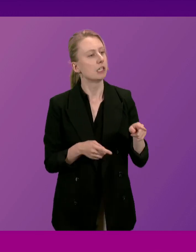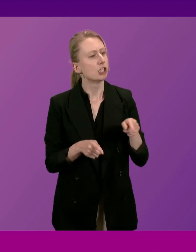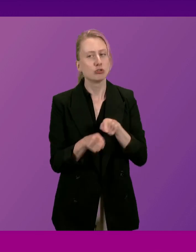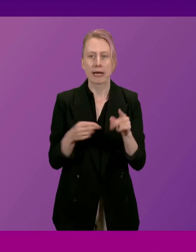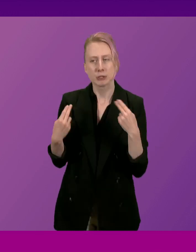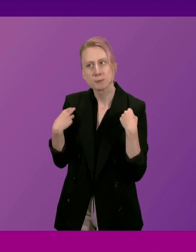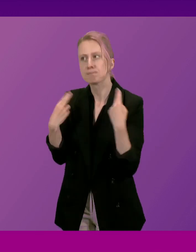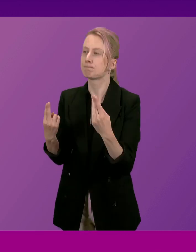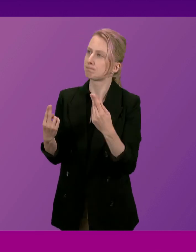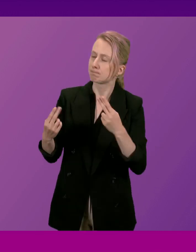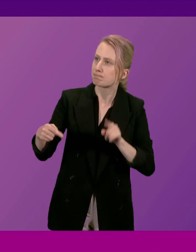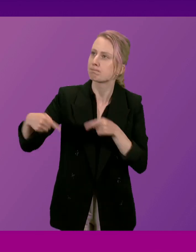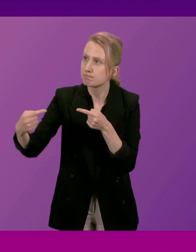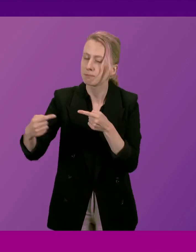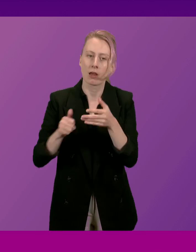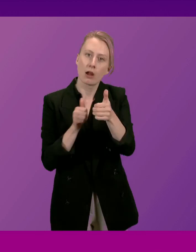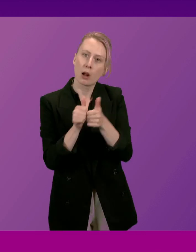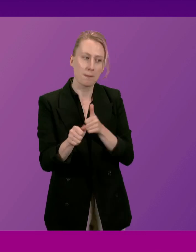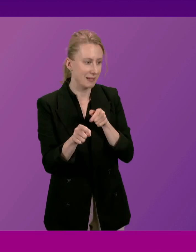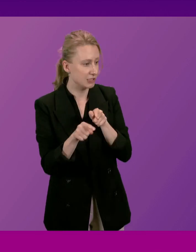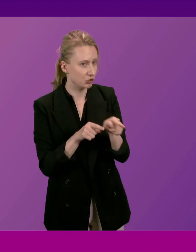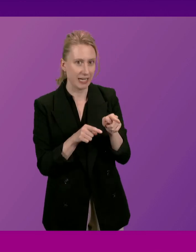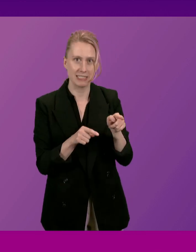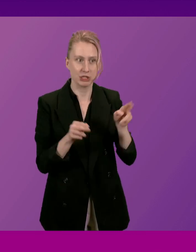themselves, but the company has tried to reduce their leave and cancelled all existing leave over